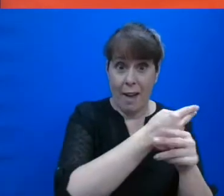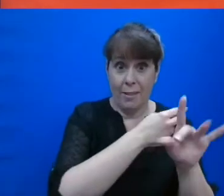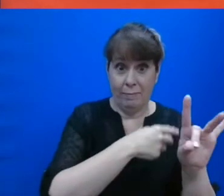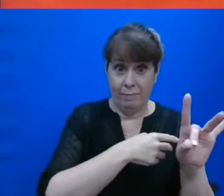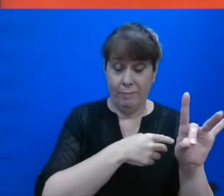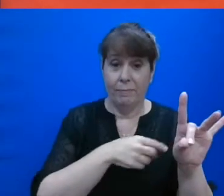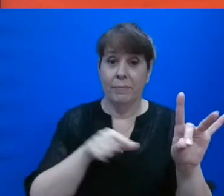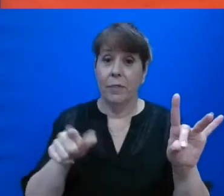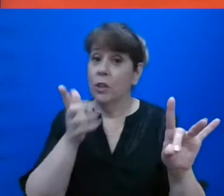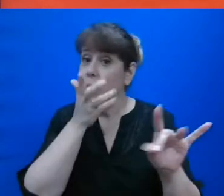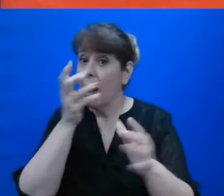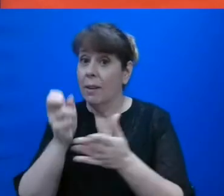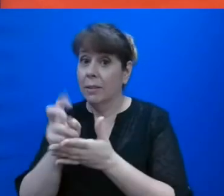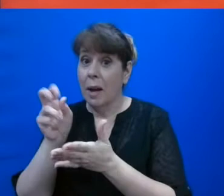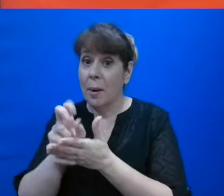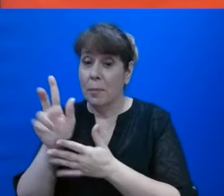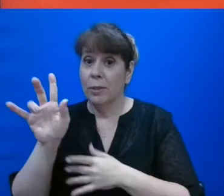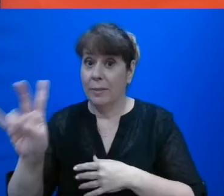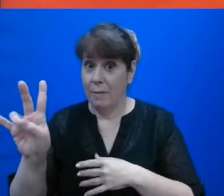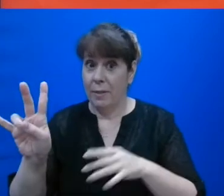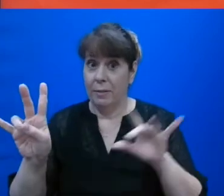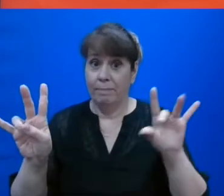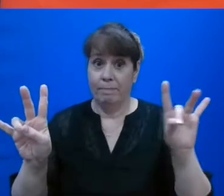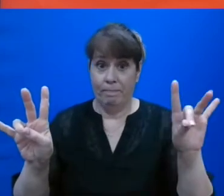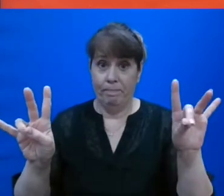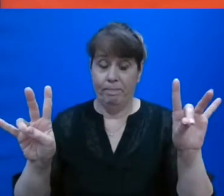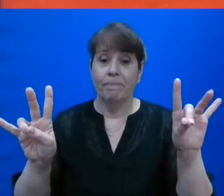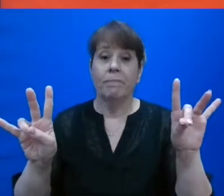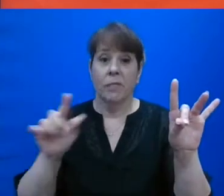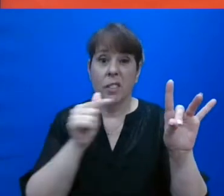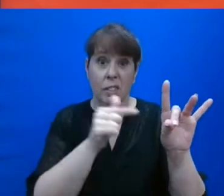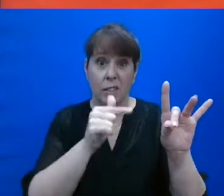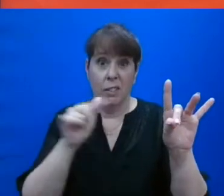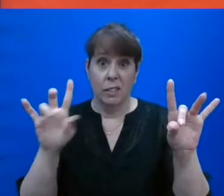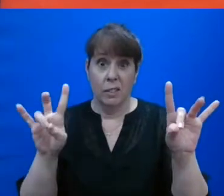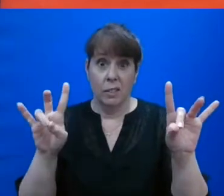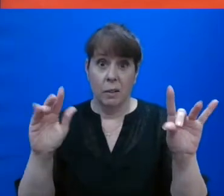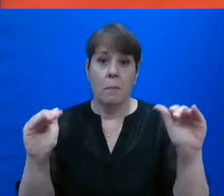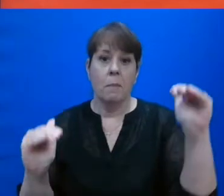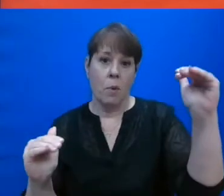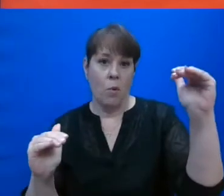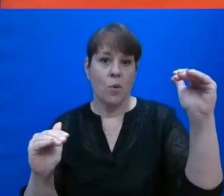GRASSHOPPERS. WE HAVE MORE DRAGONFLIES AND LESS GRASSHOPPERS.